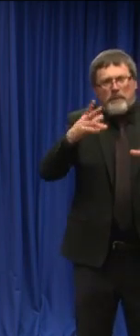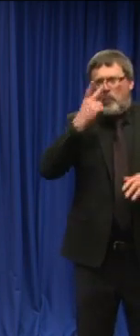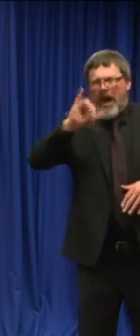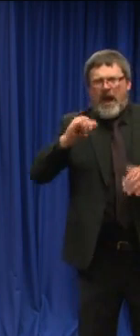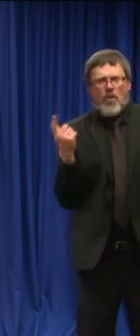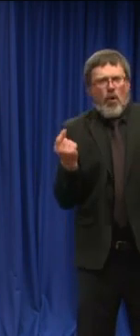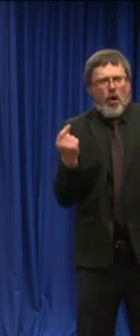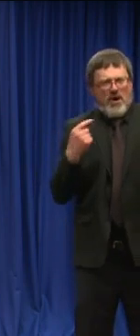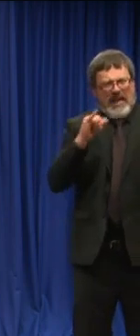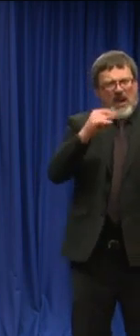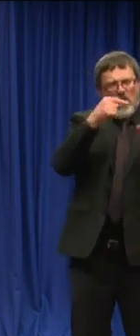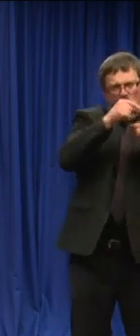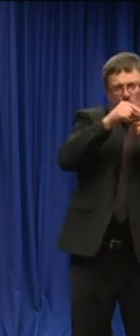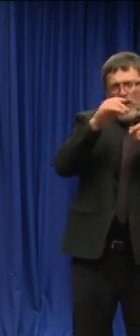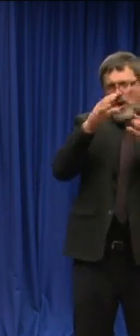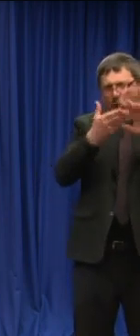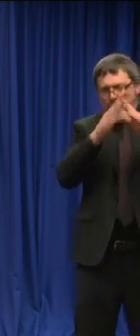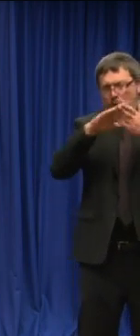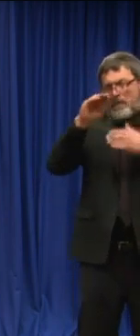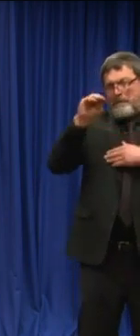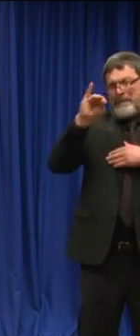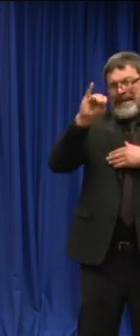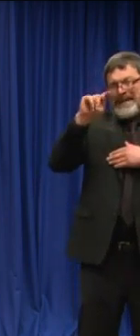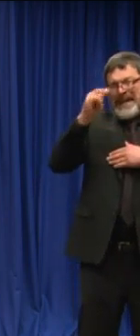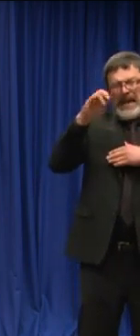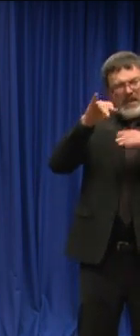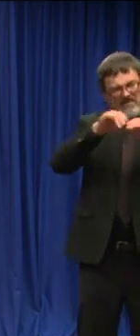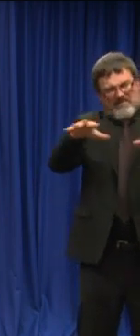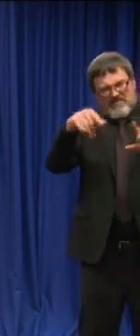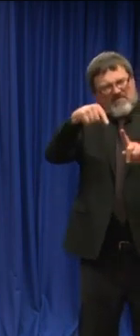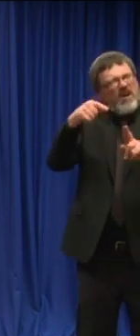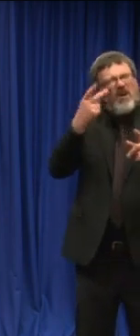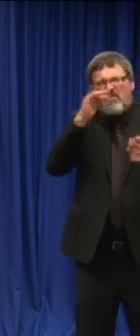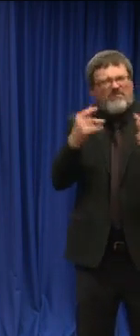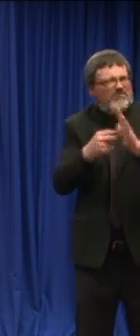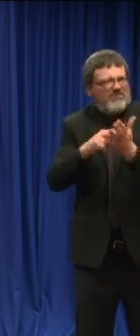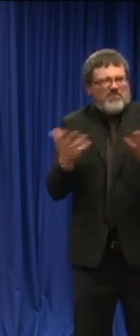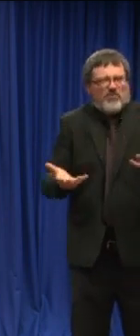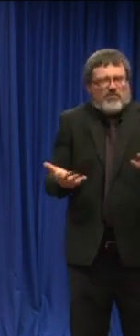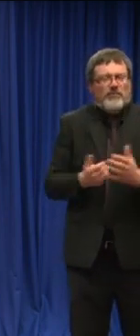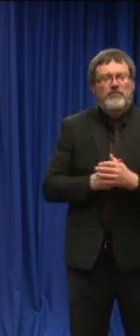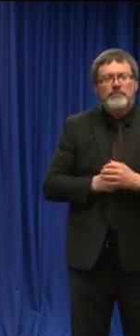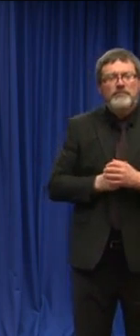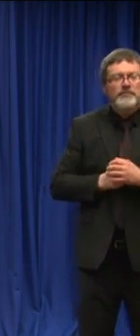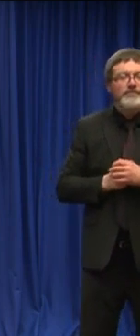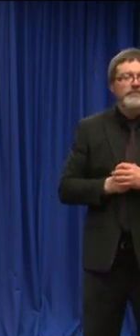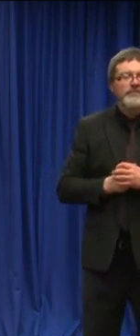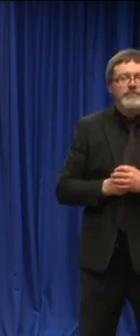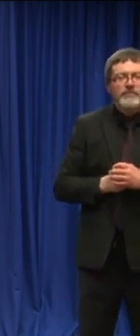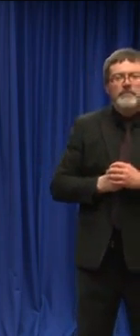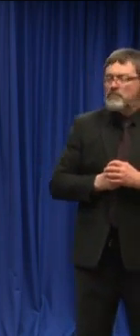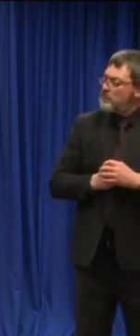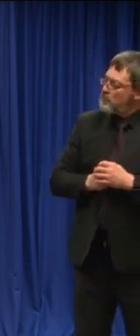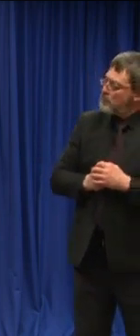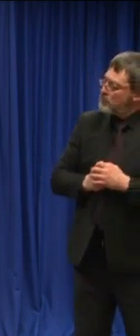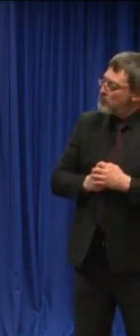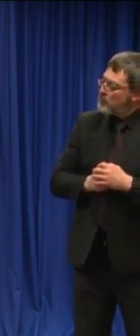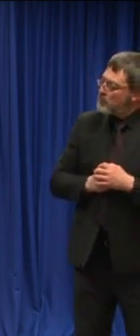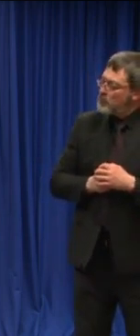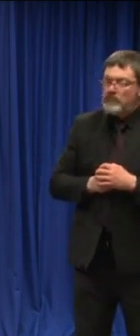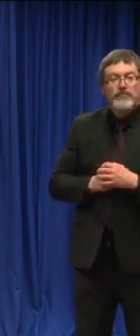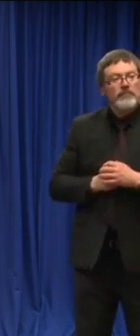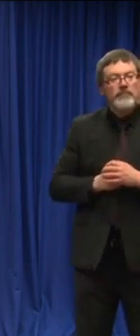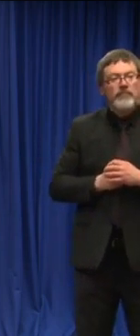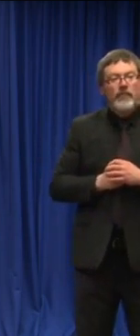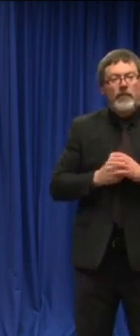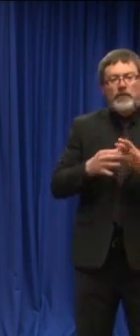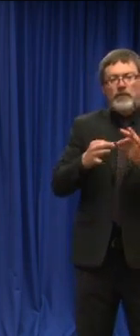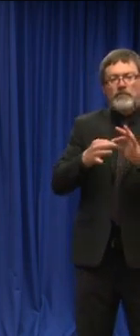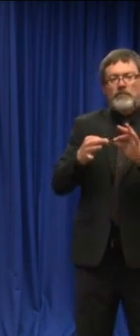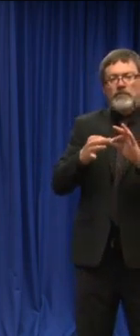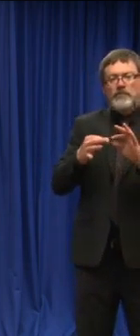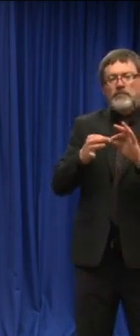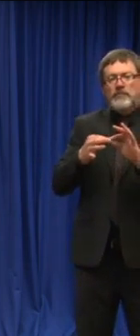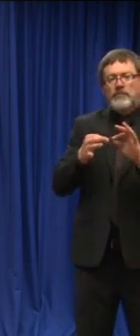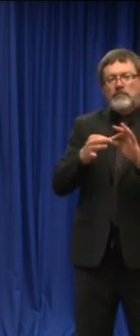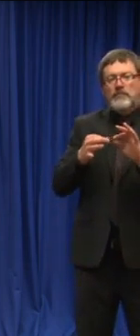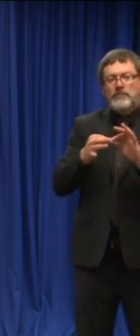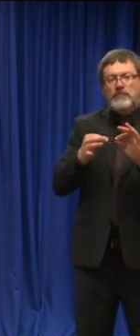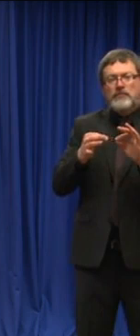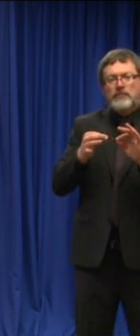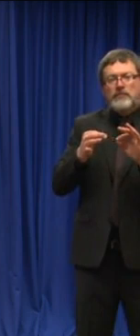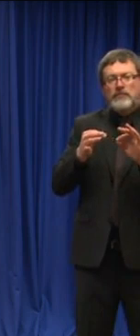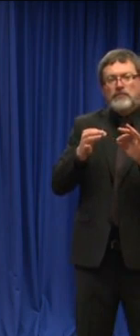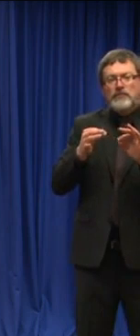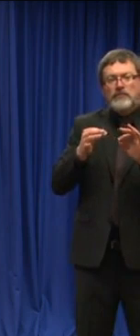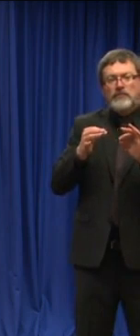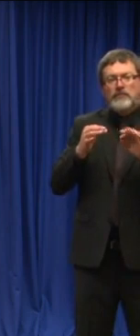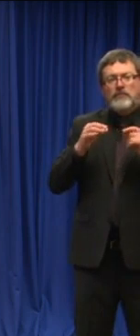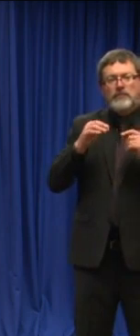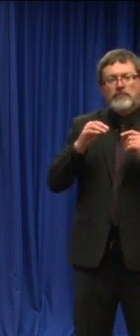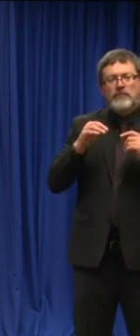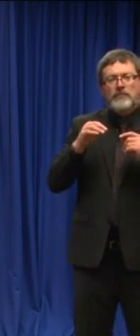THIS IS A PHRASE THAT YOU HEAR FREQUENTLY US USE AND OTHERS IN OUR COMMUNITY AND NATIONALLY USE COMMUNITY MITIGATION REALLY IS A PACKAGE OF ACTIONS THAT INVOLVE THAT DON’T INVOLVE SCUSE ME